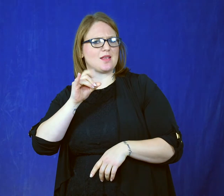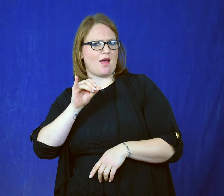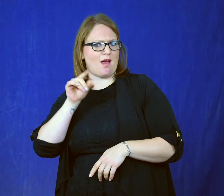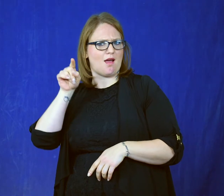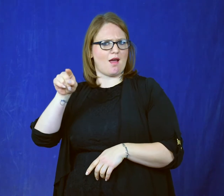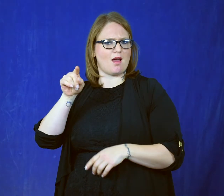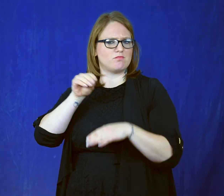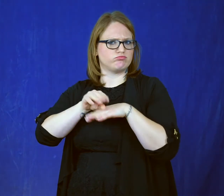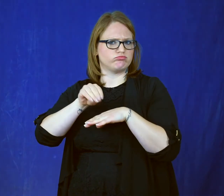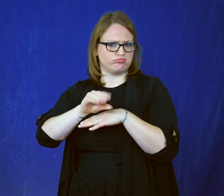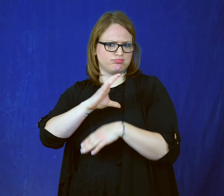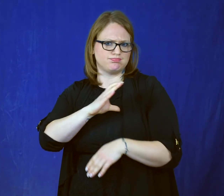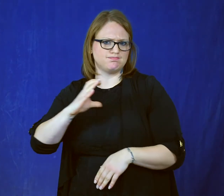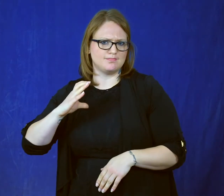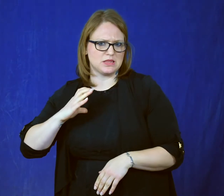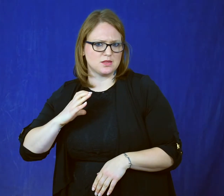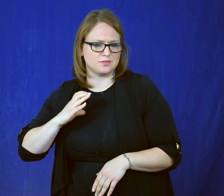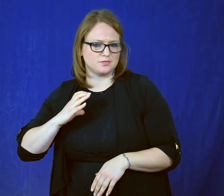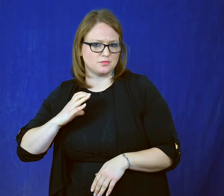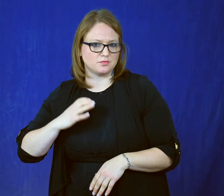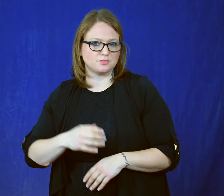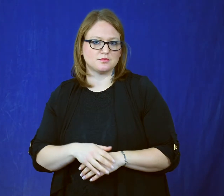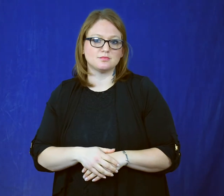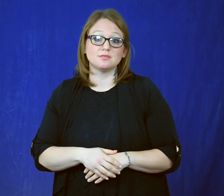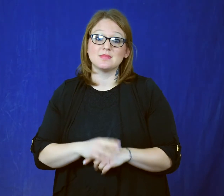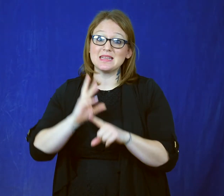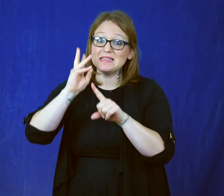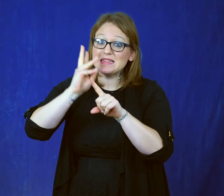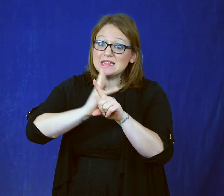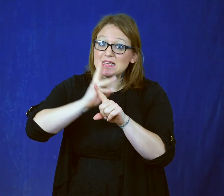their child every six months.